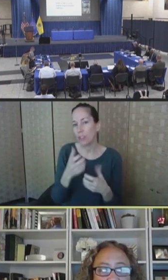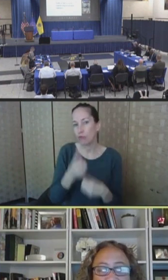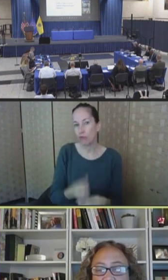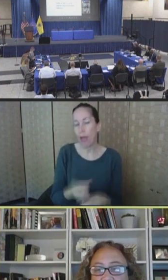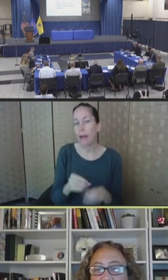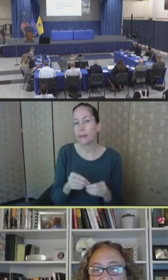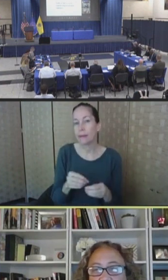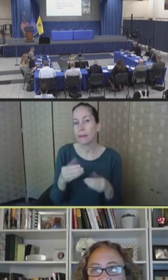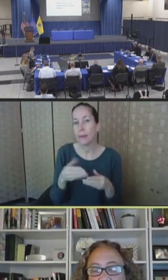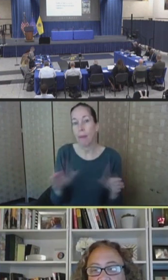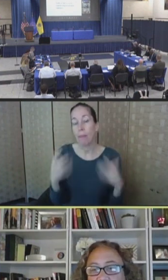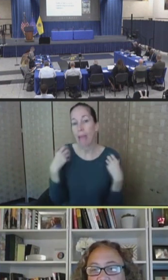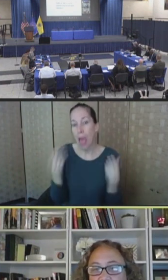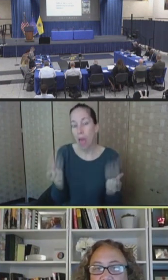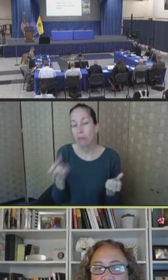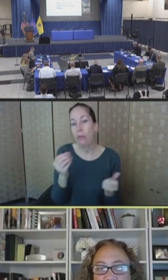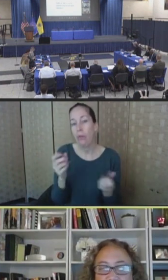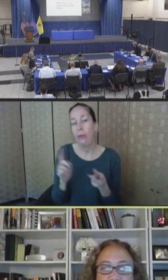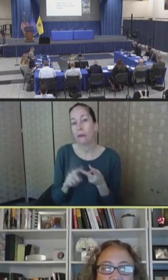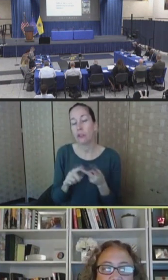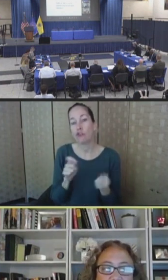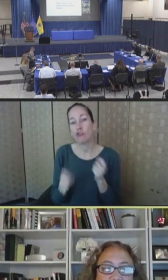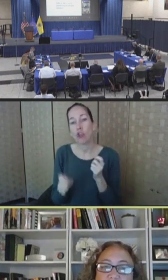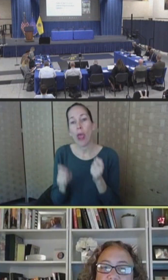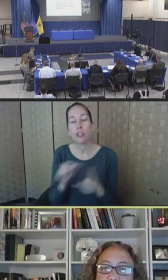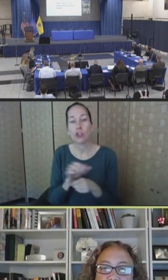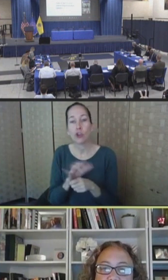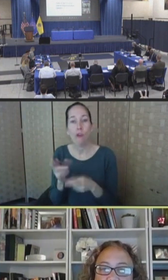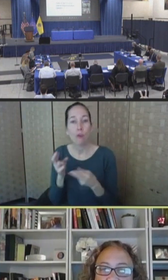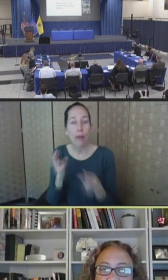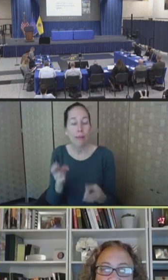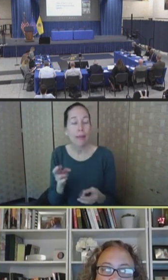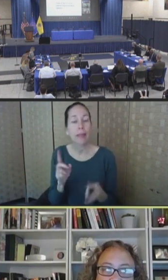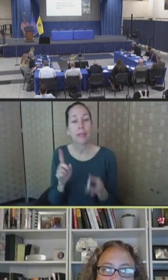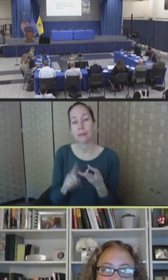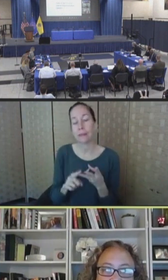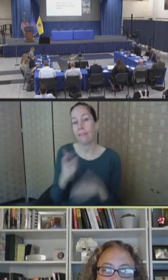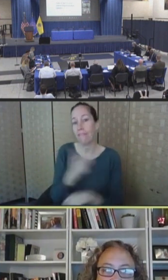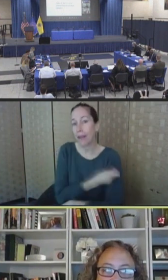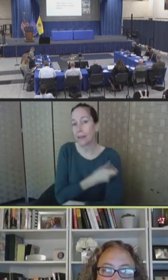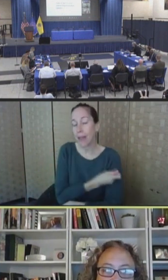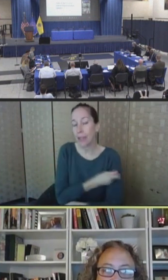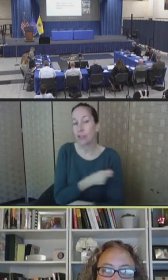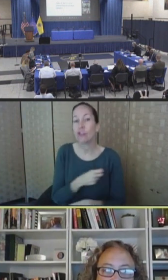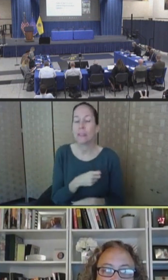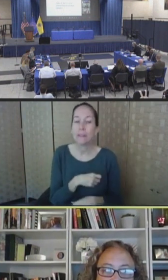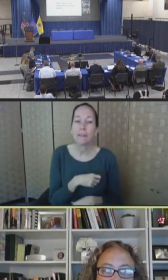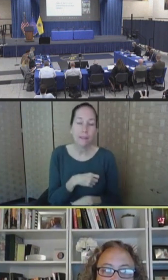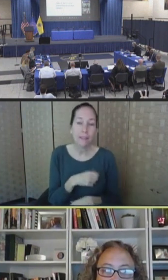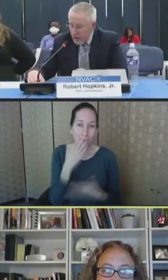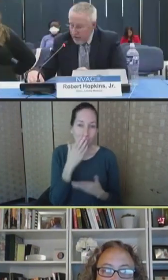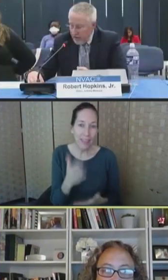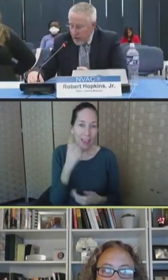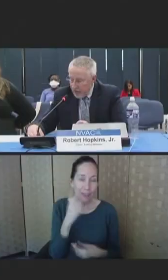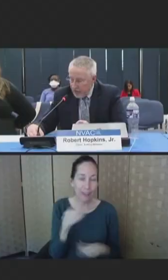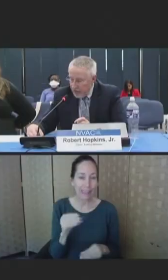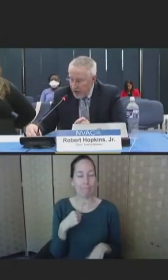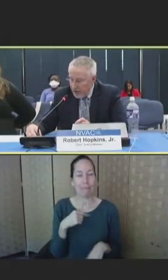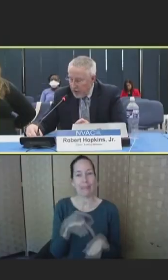recommendations and also the vaccinations. Thank you for the opportunity to give you the update. Robert Hopkins: Thank you, Meredith. Next is NACCHO, John Douglas.